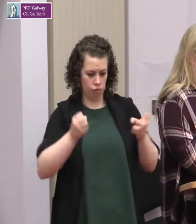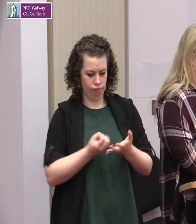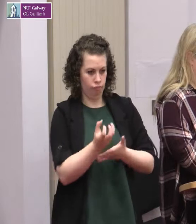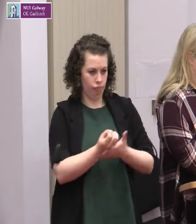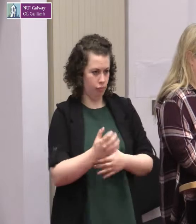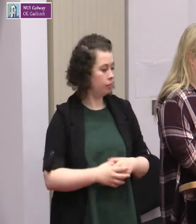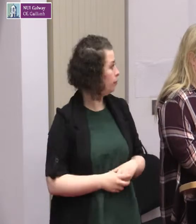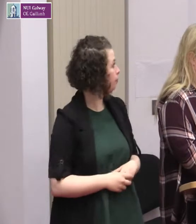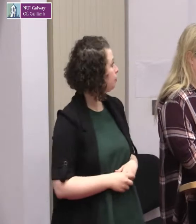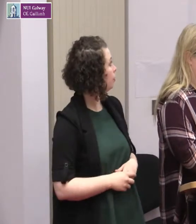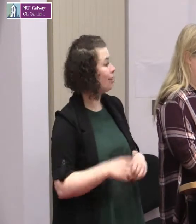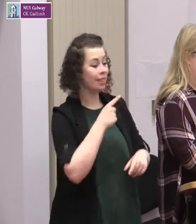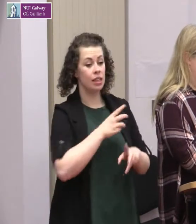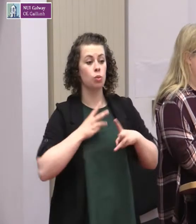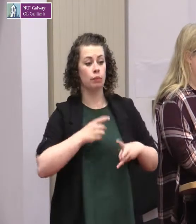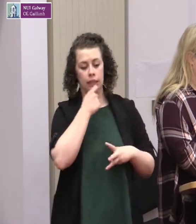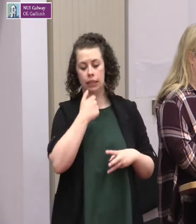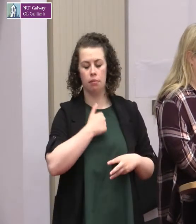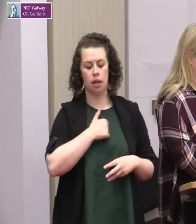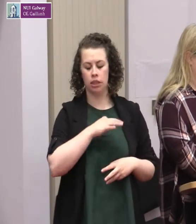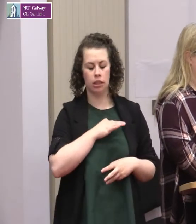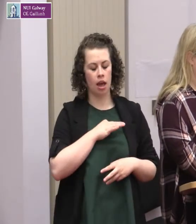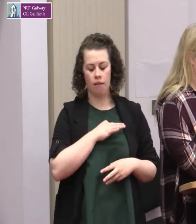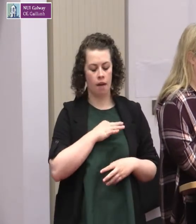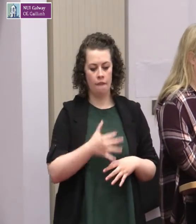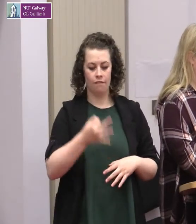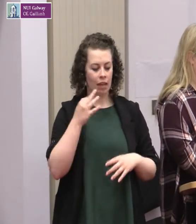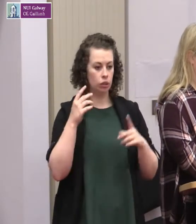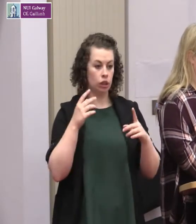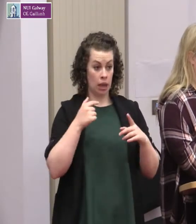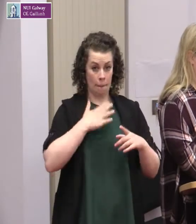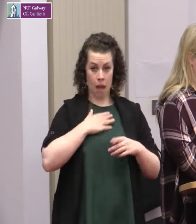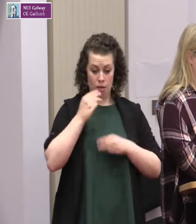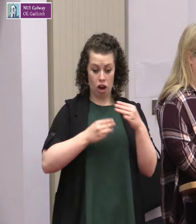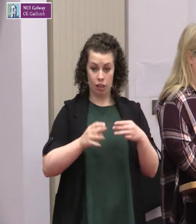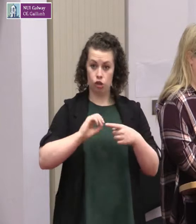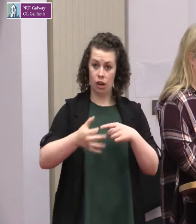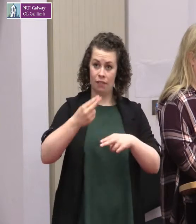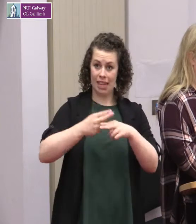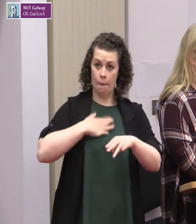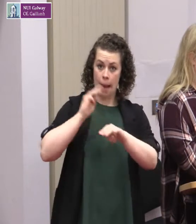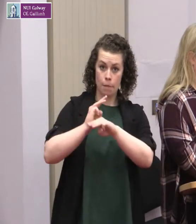This particular woman said I have found the process of trying to trace information about my mother very hard.